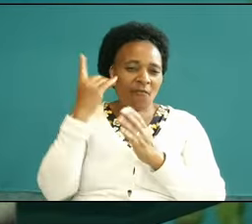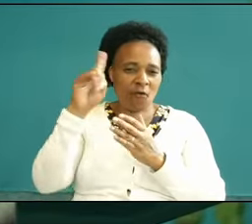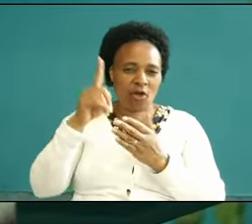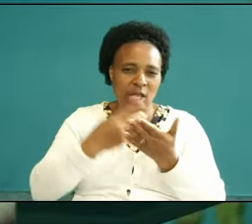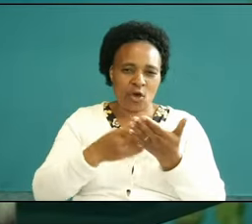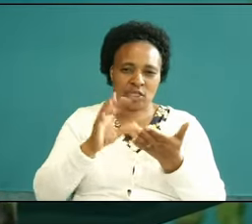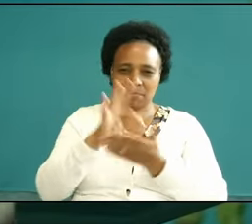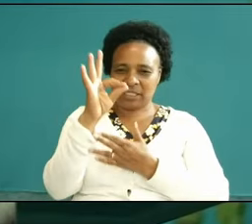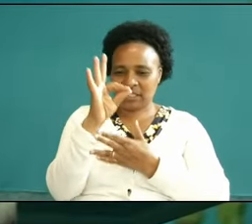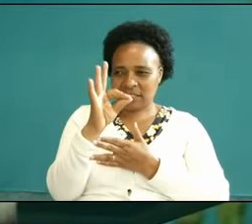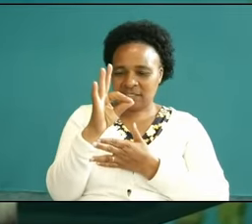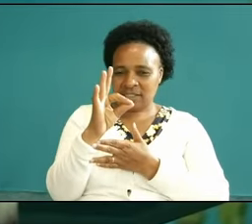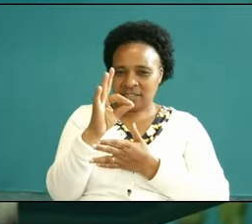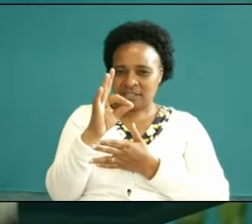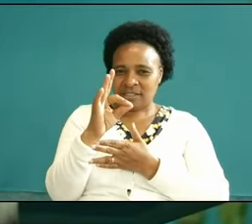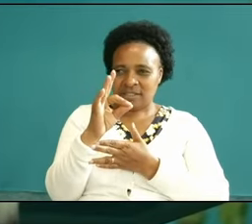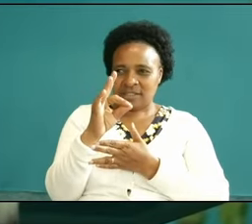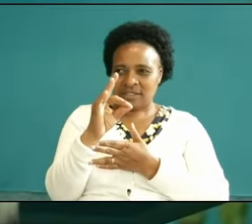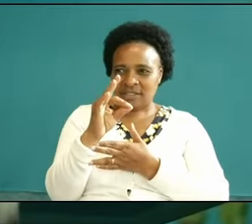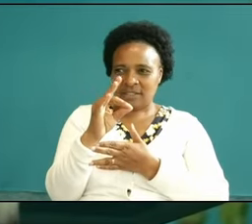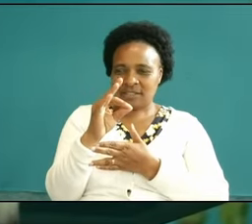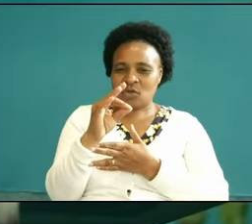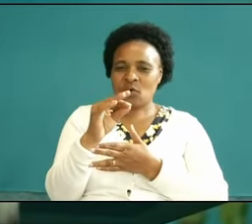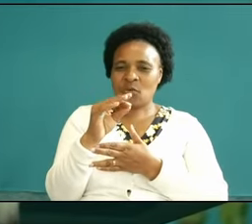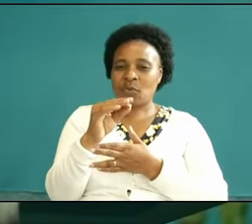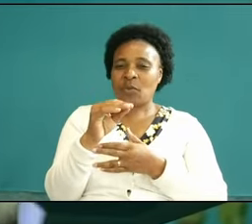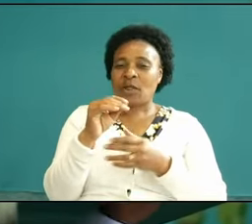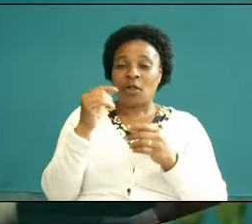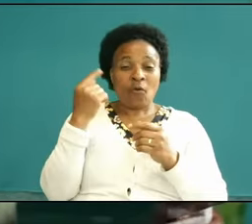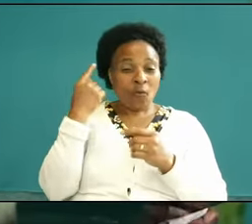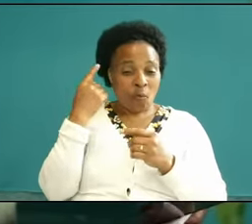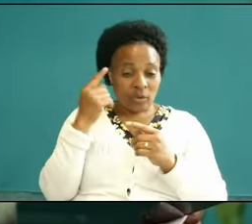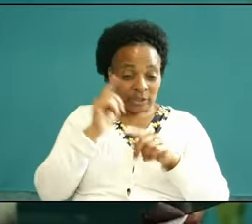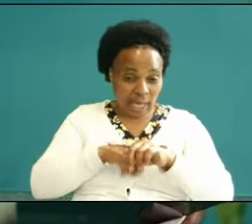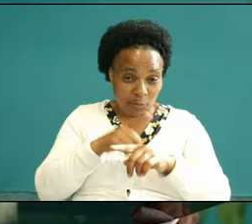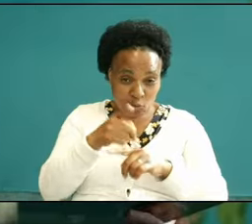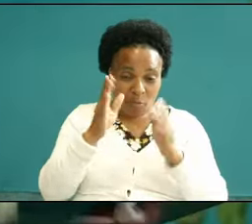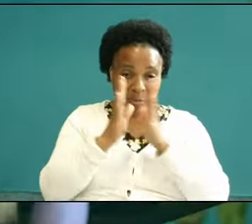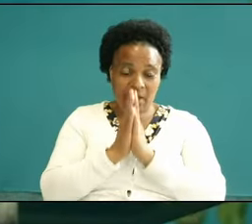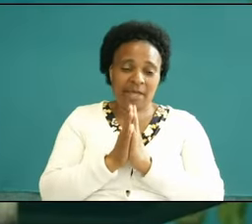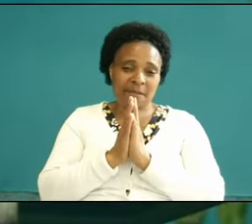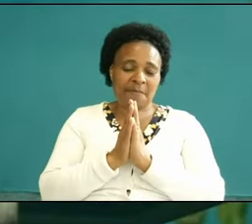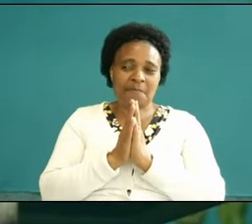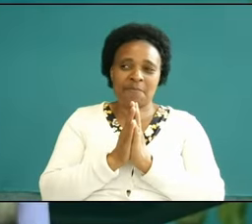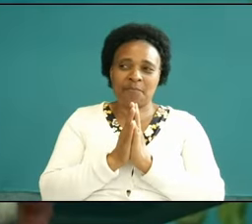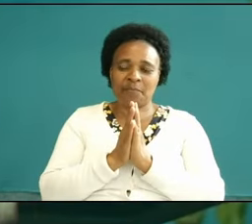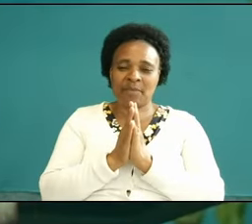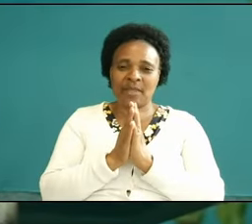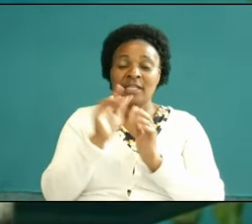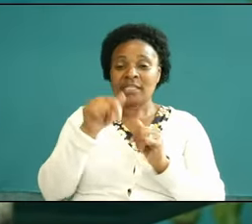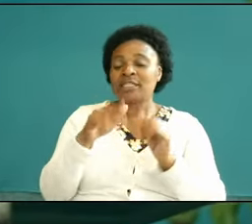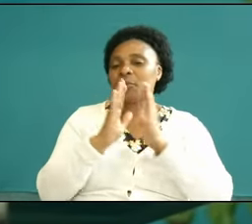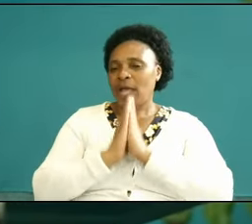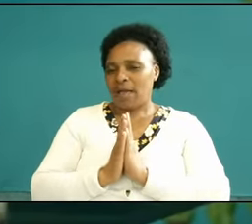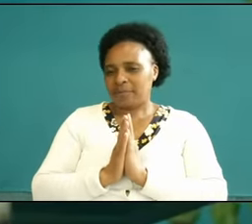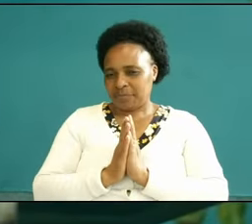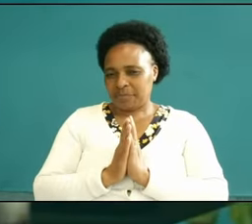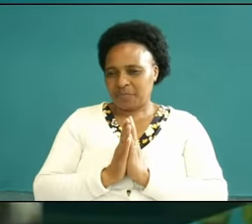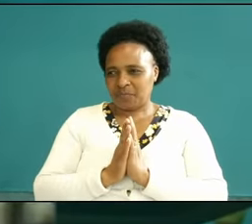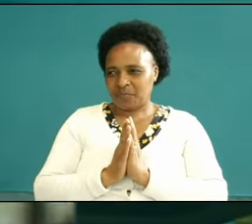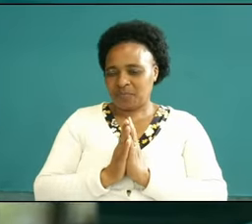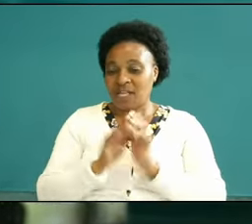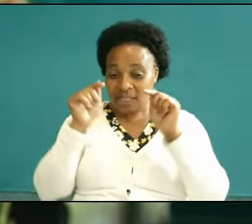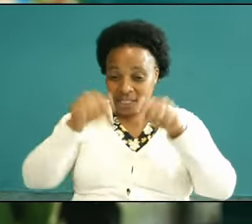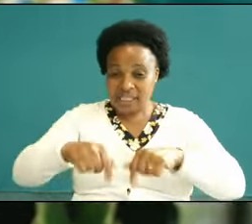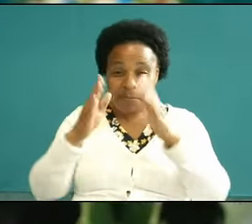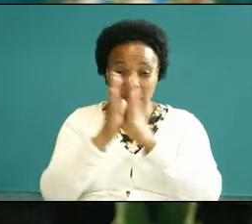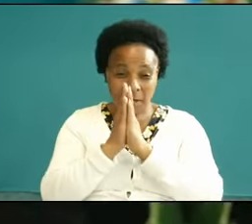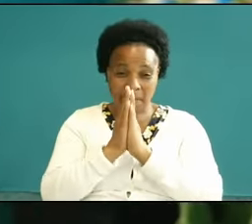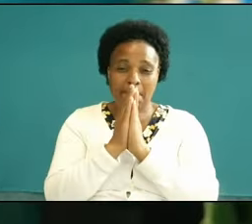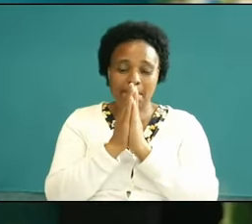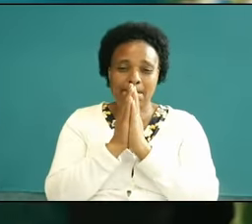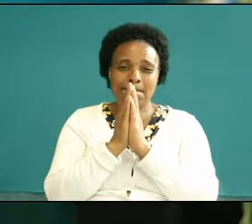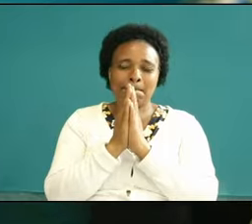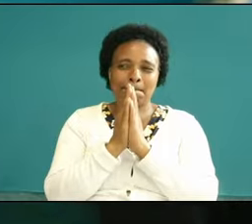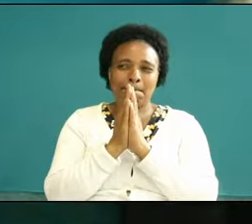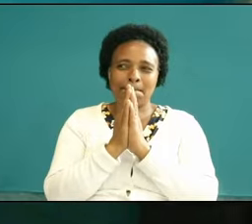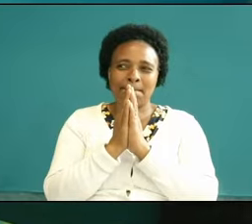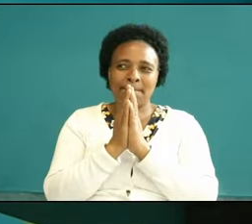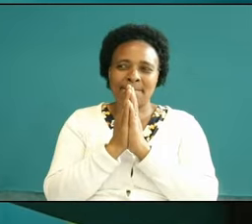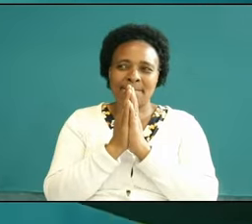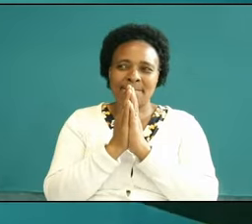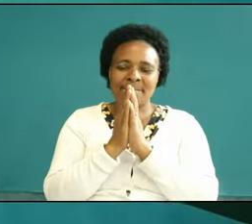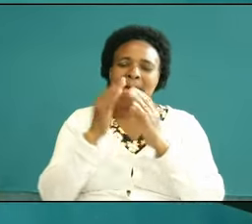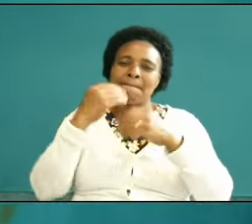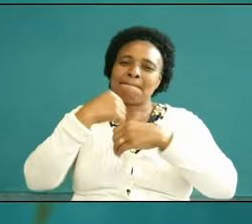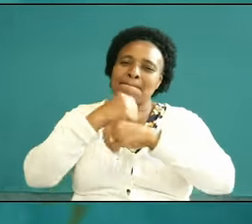changes the last Point here when you pray in the spirit the prayer the prayer made in the realm of